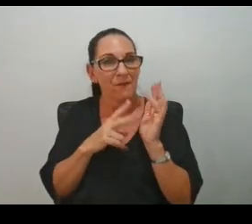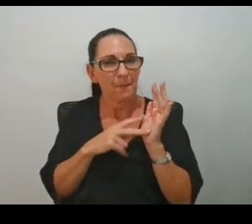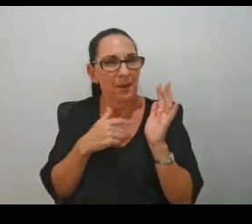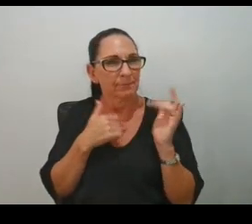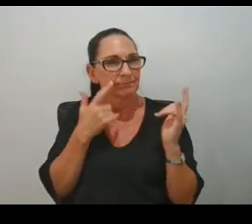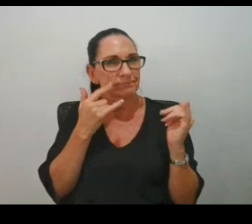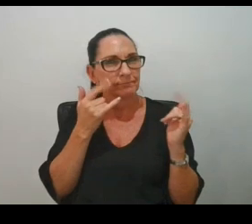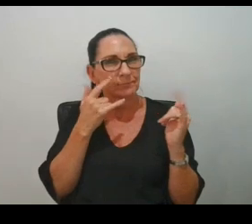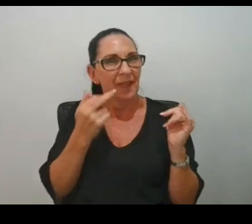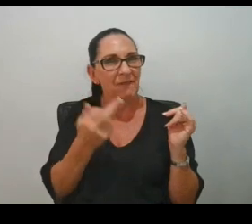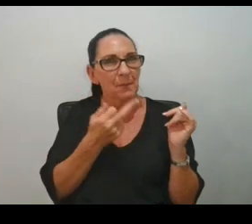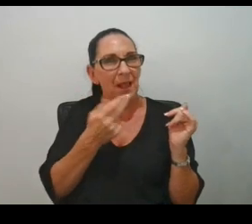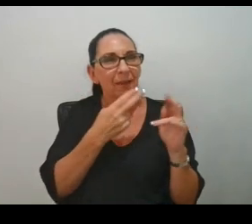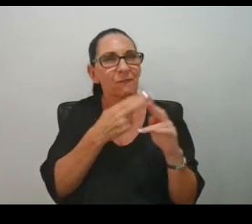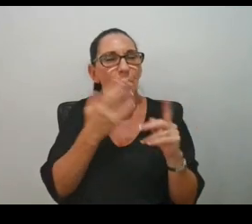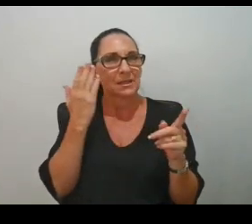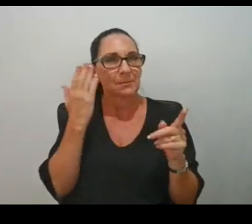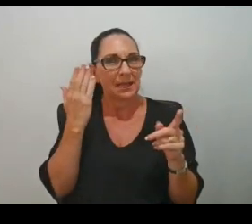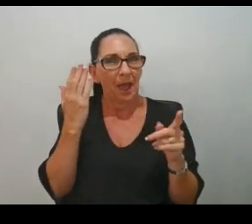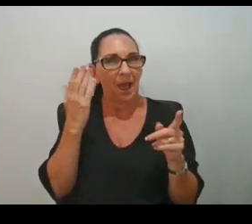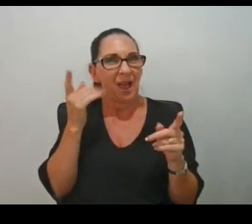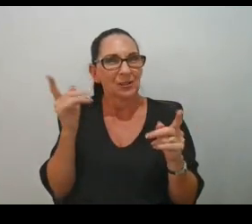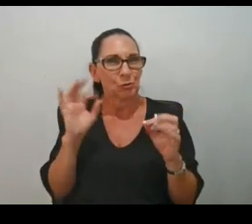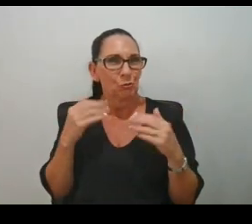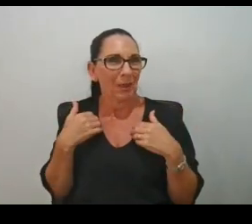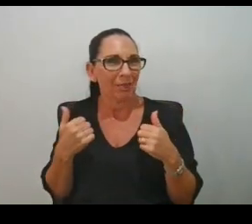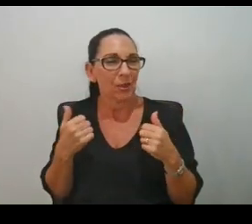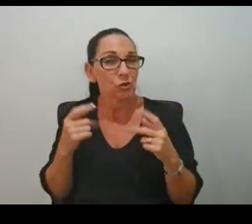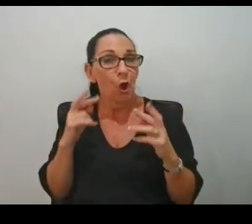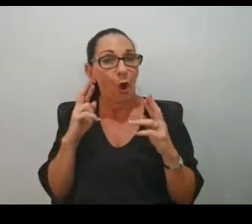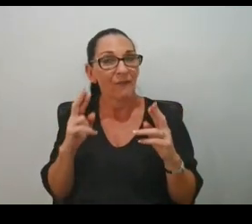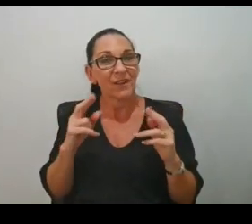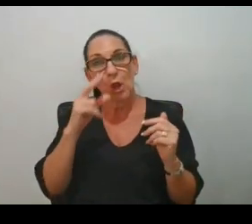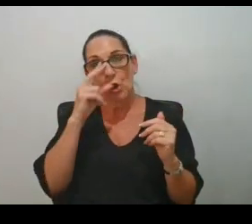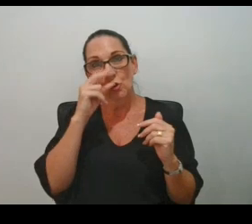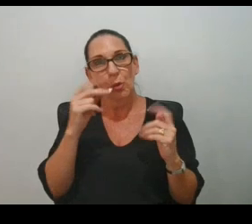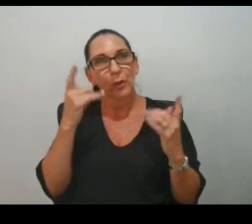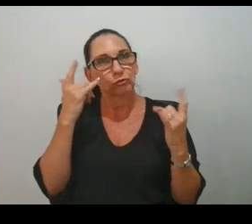of our speaker who's been on well so hopefully a Youth Justice topic but to be confirmed so